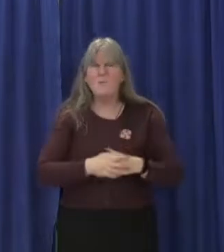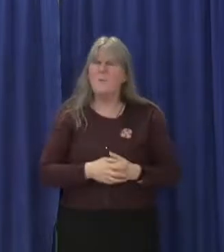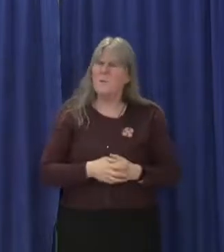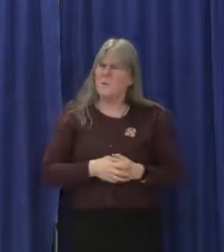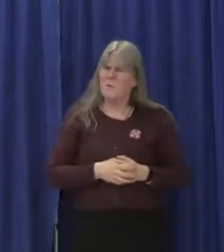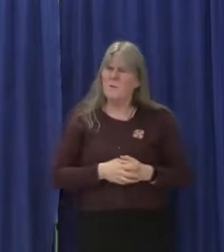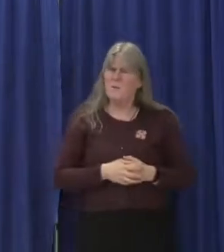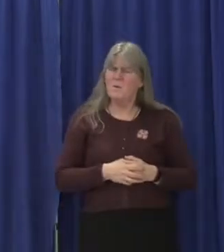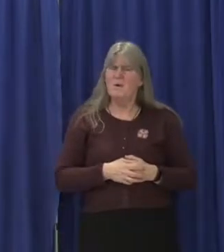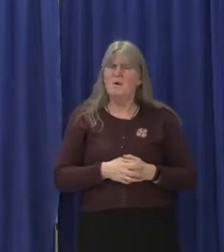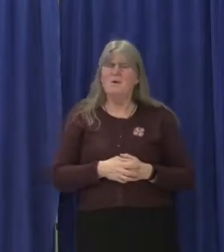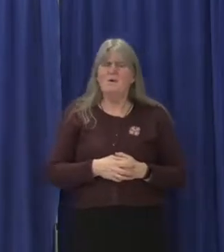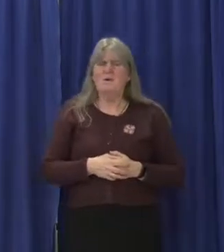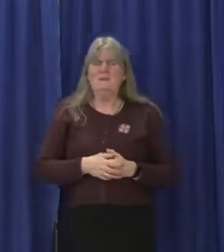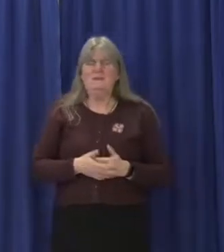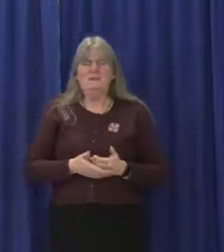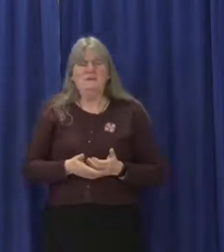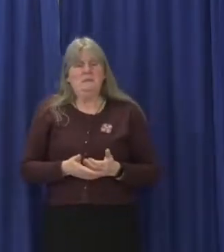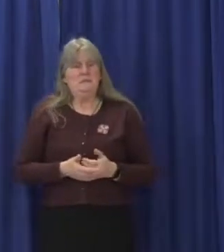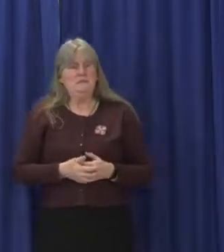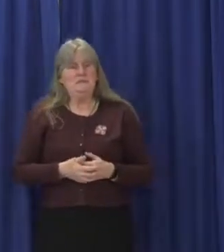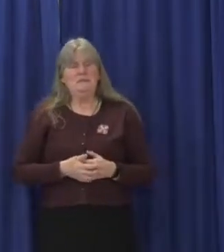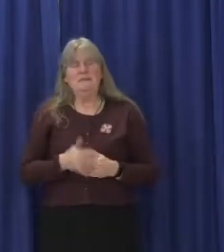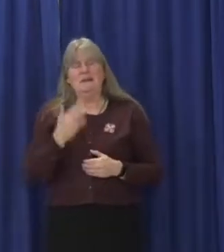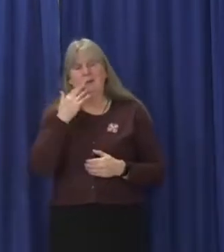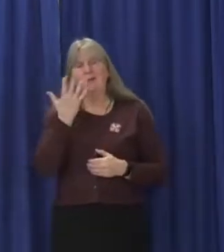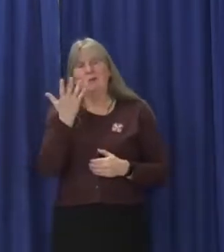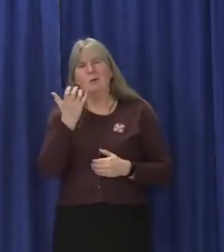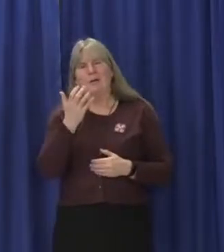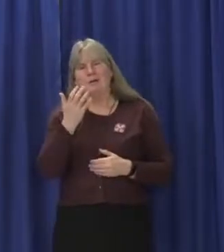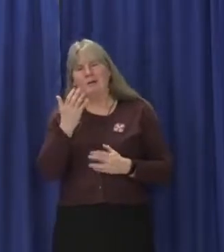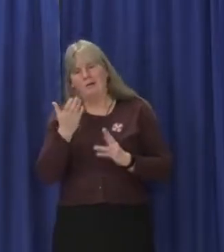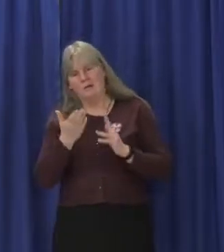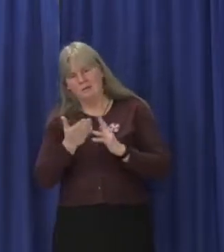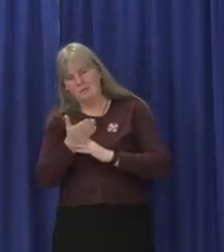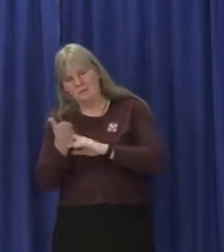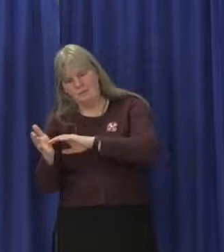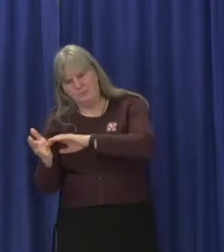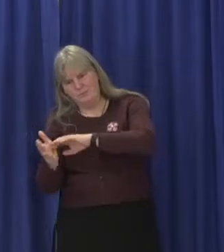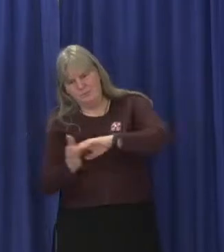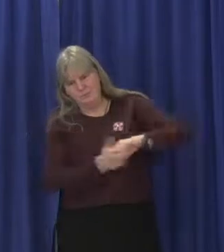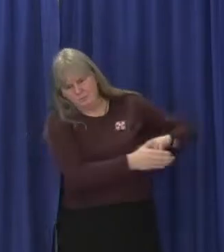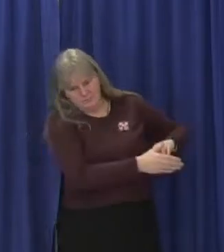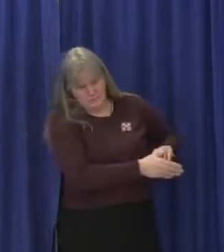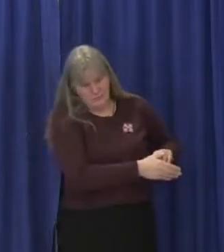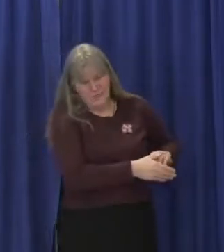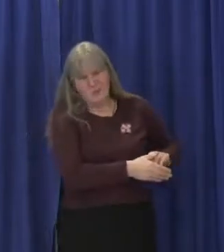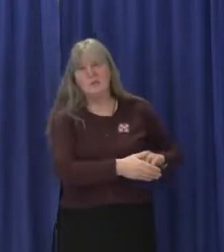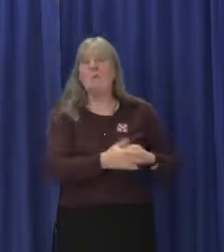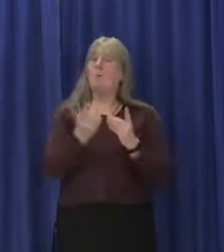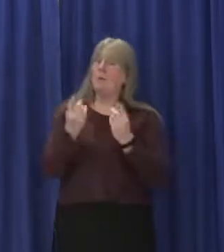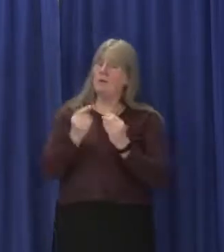It's also cold comfort for all of us who just want to get over this. The best thing we can do to get over this right now is to limit the close contacts.